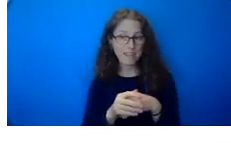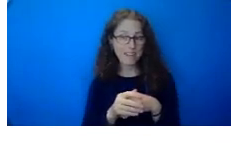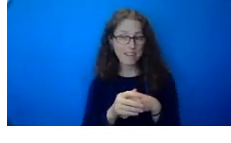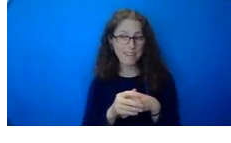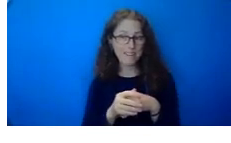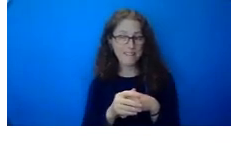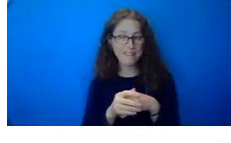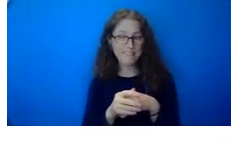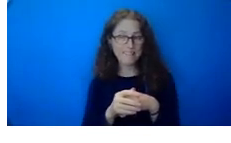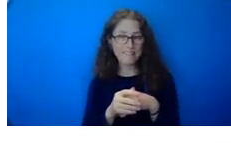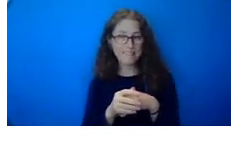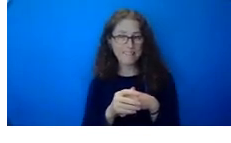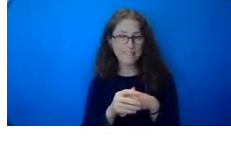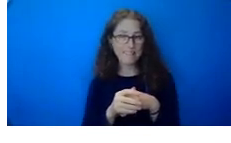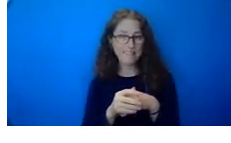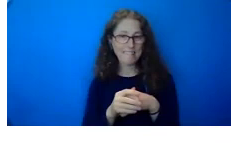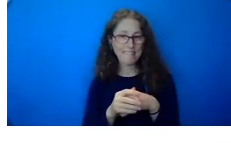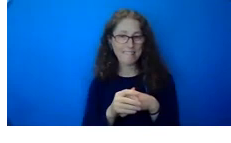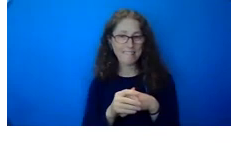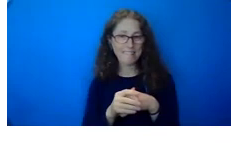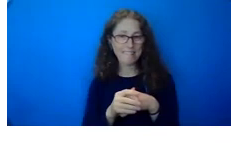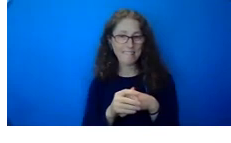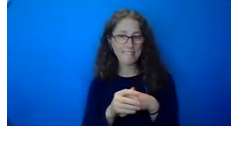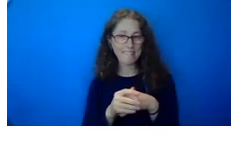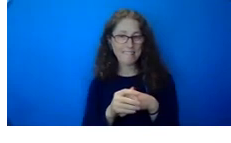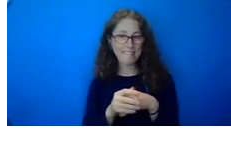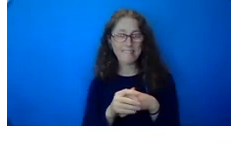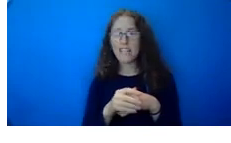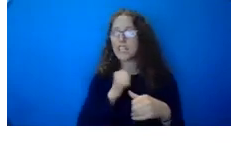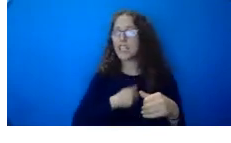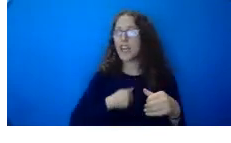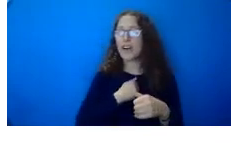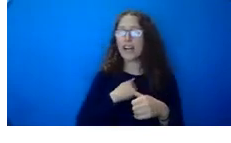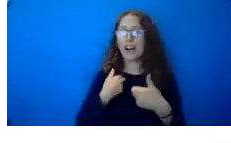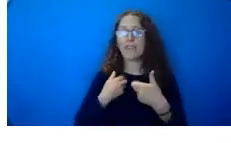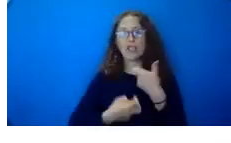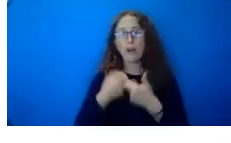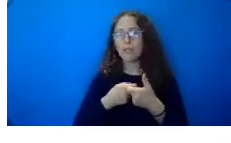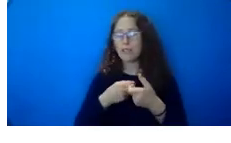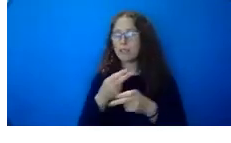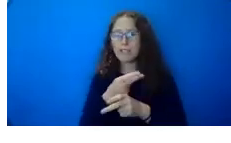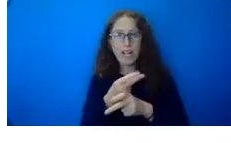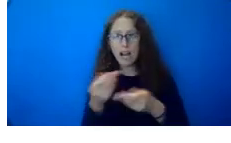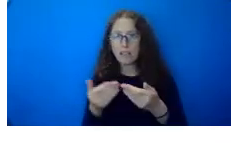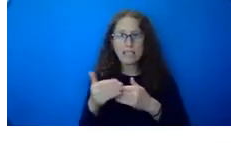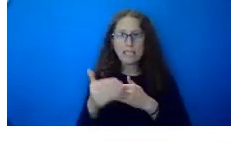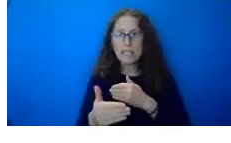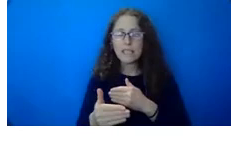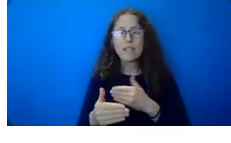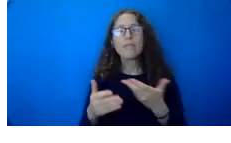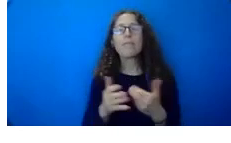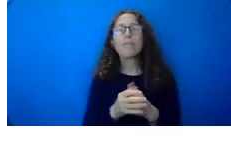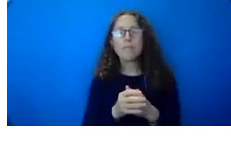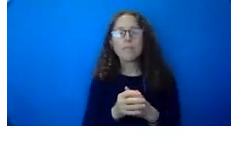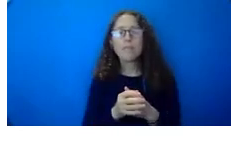STAFF?